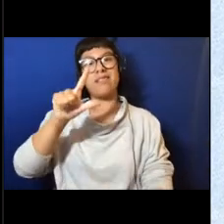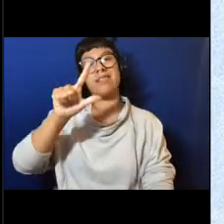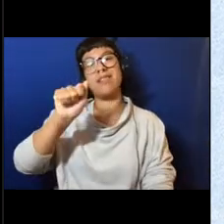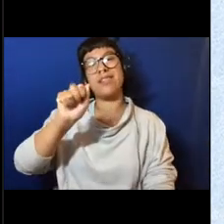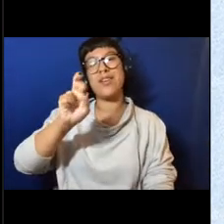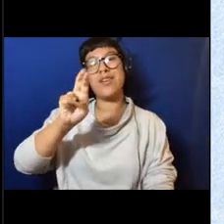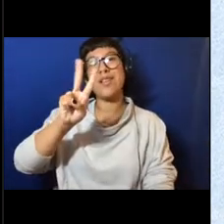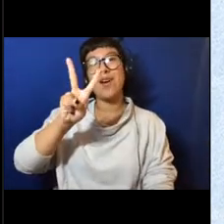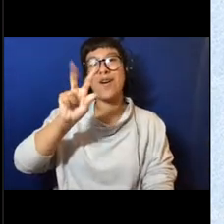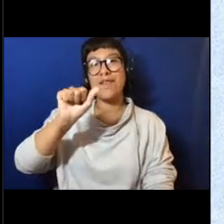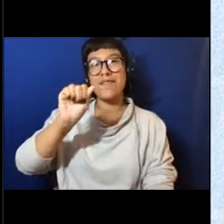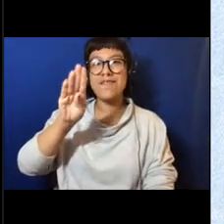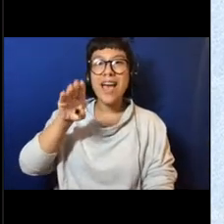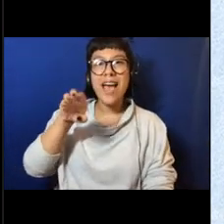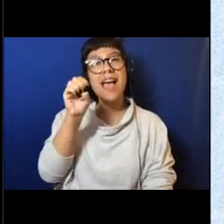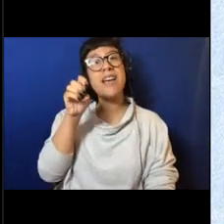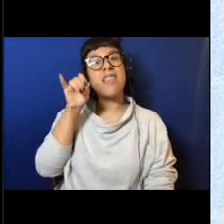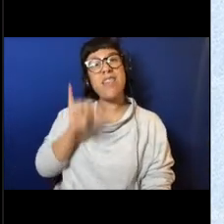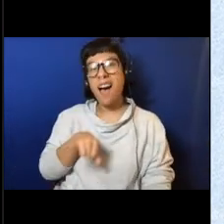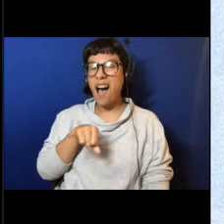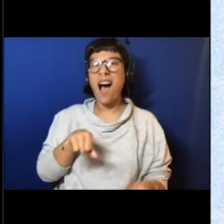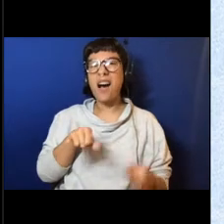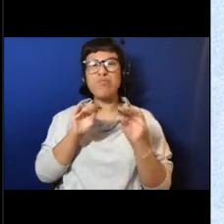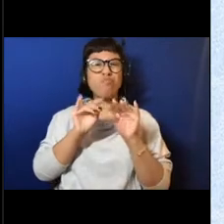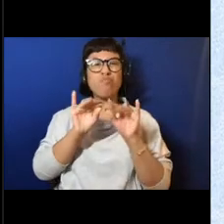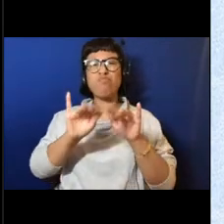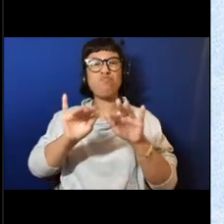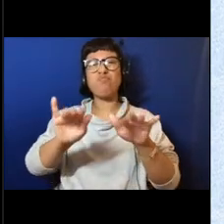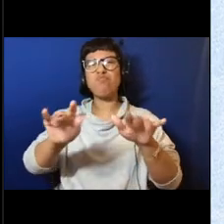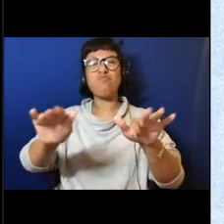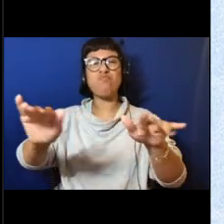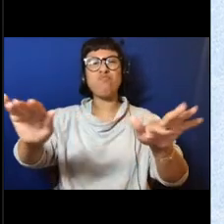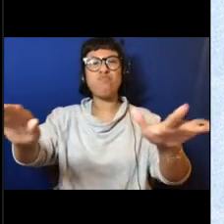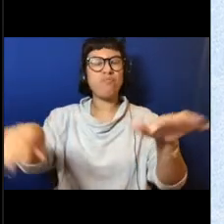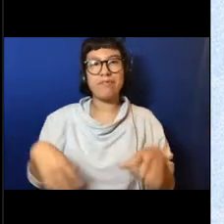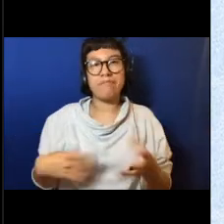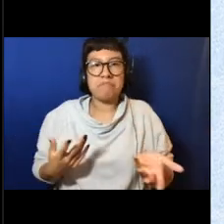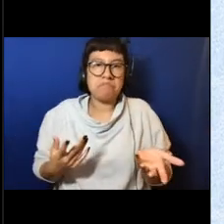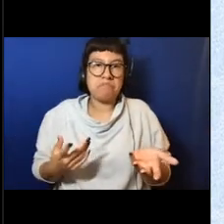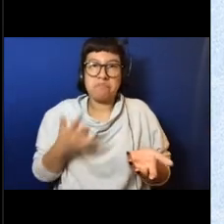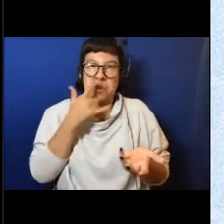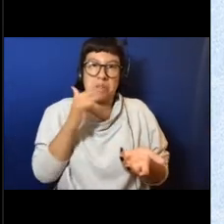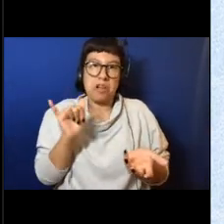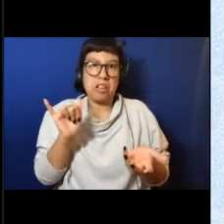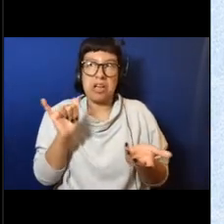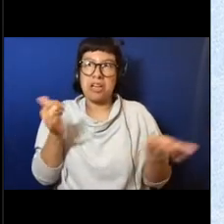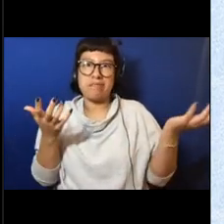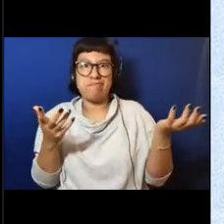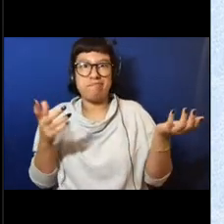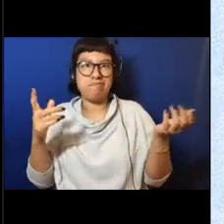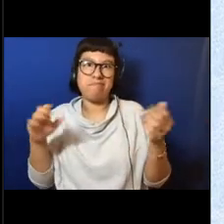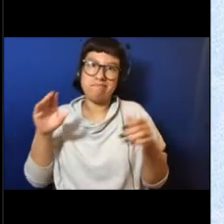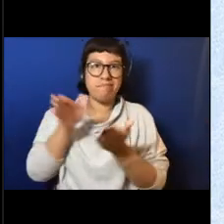These are just free swimming, little particles. They don't really look anything like what we think of when we think of an oyster.